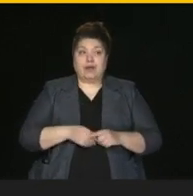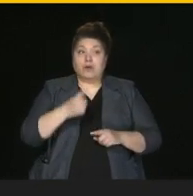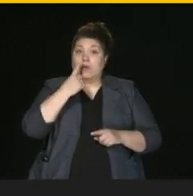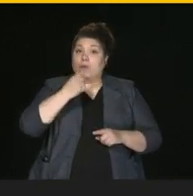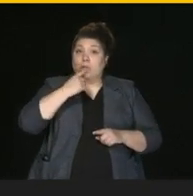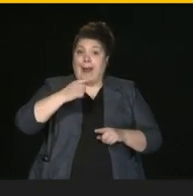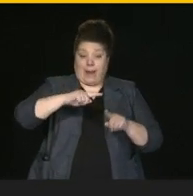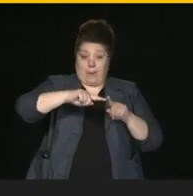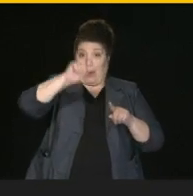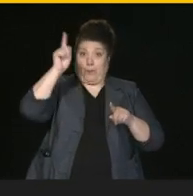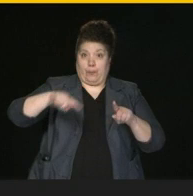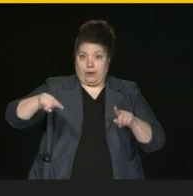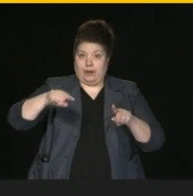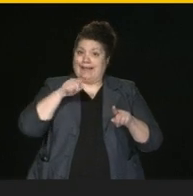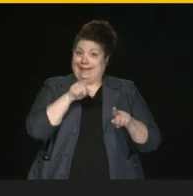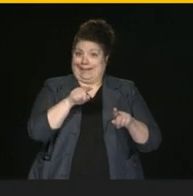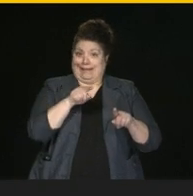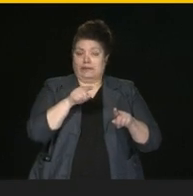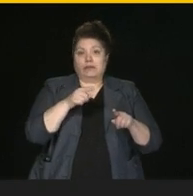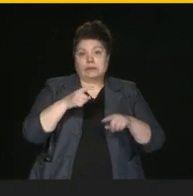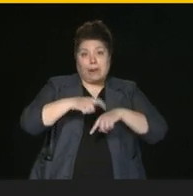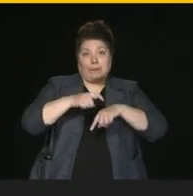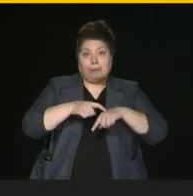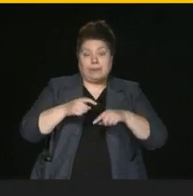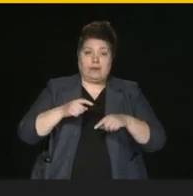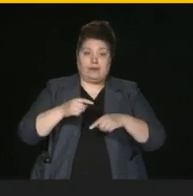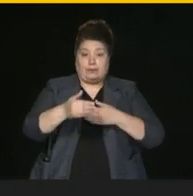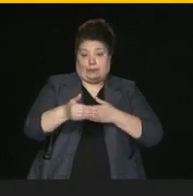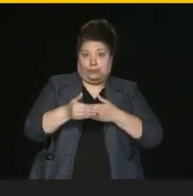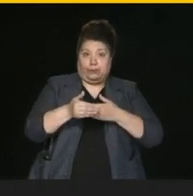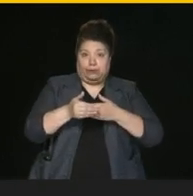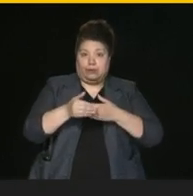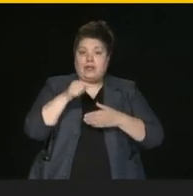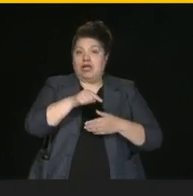THE RED CURVE WITH THE HIGH PEAK